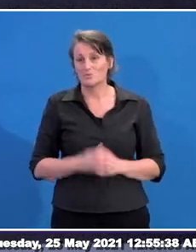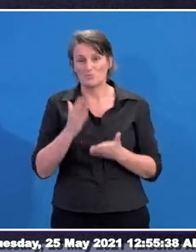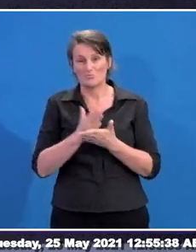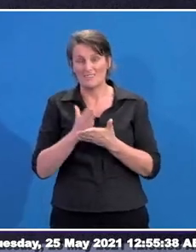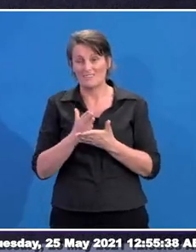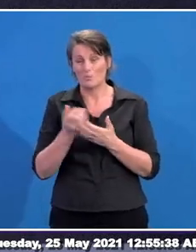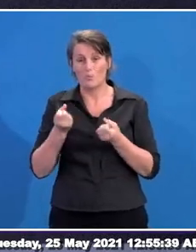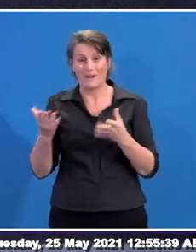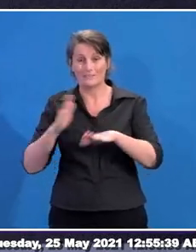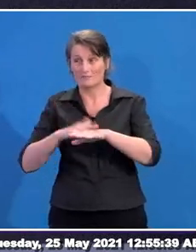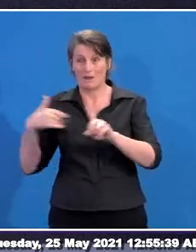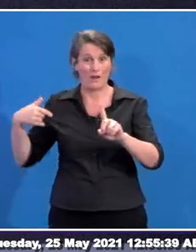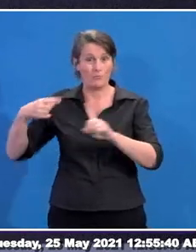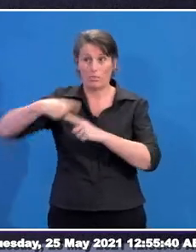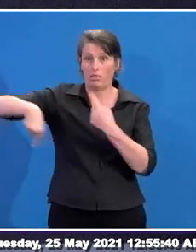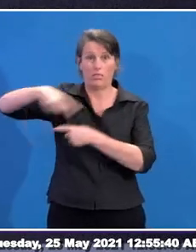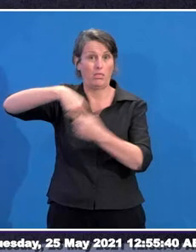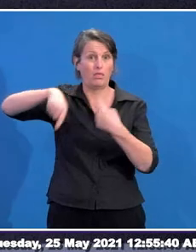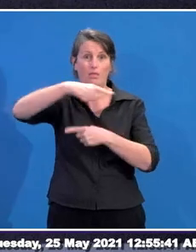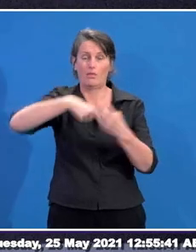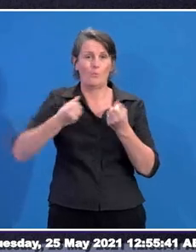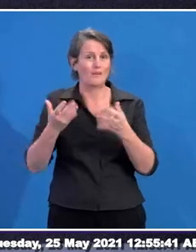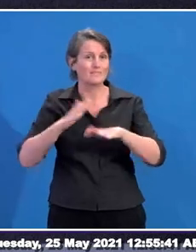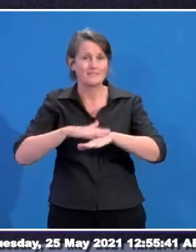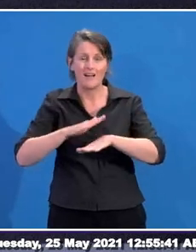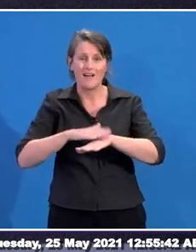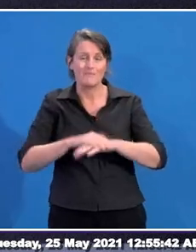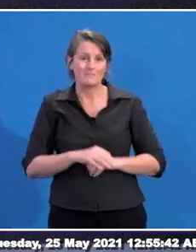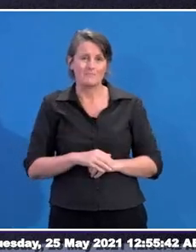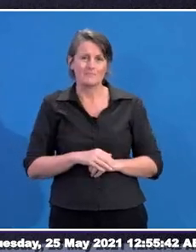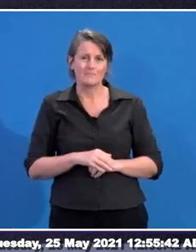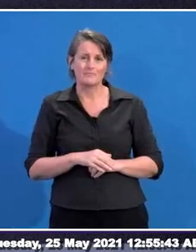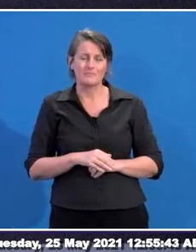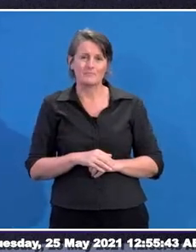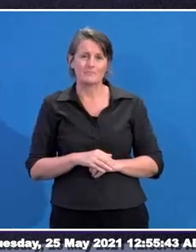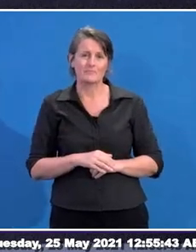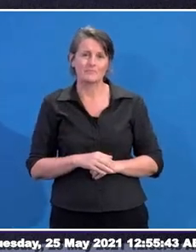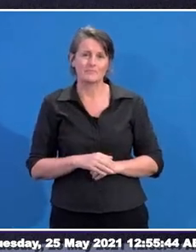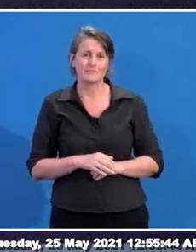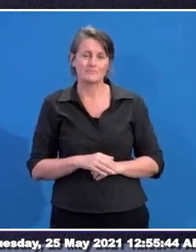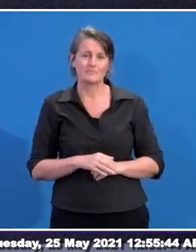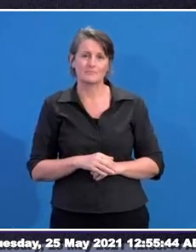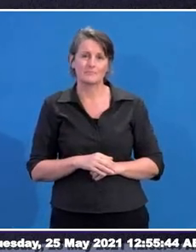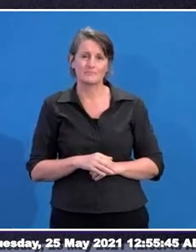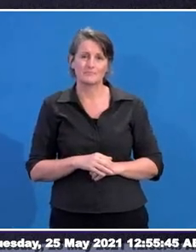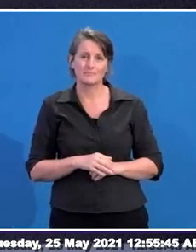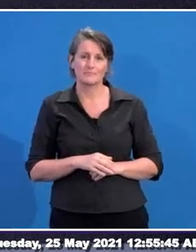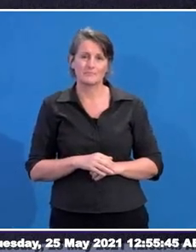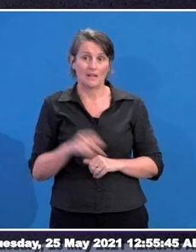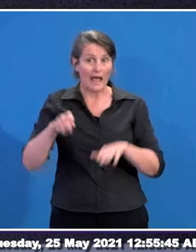Because it was so distressing that after hearing what all the allegations were and